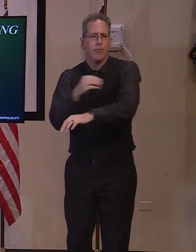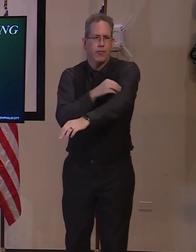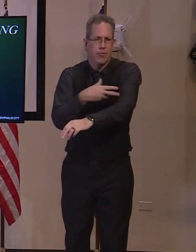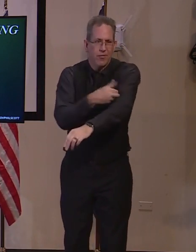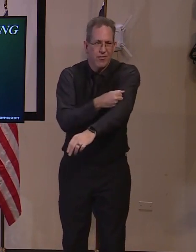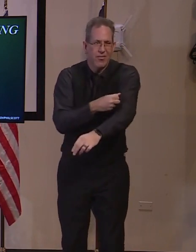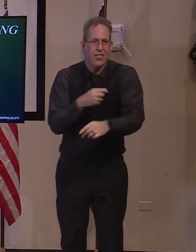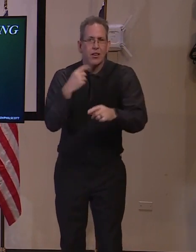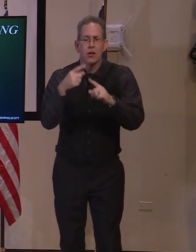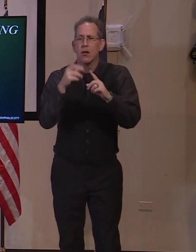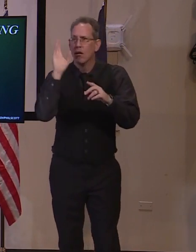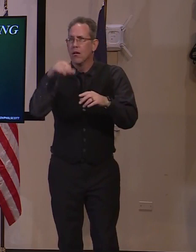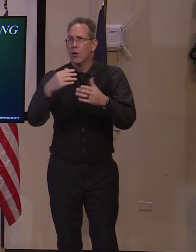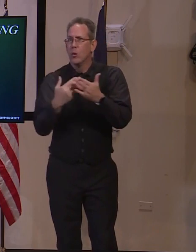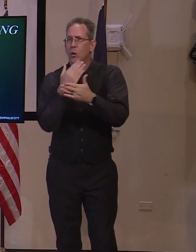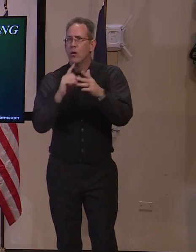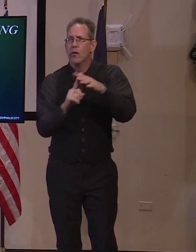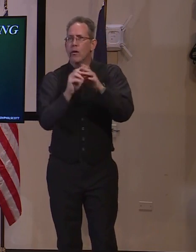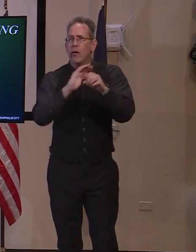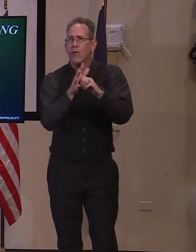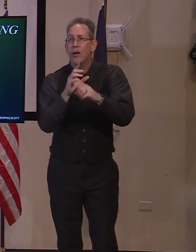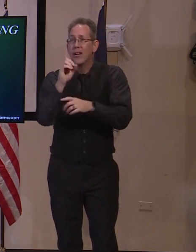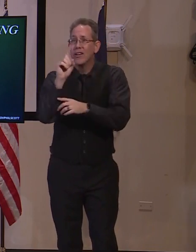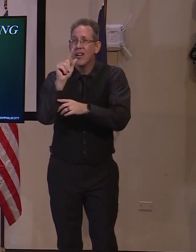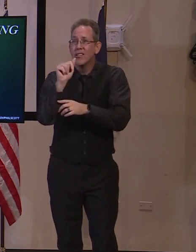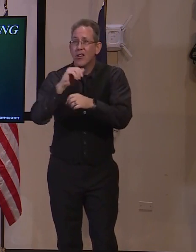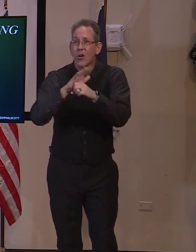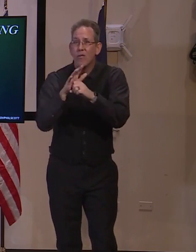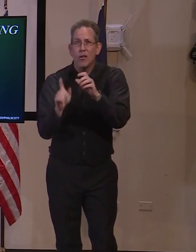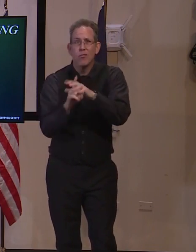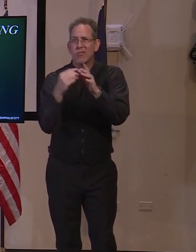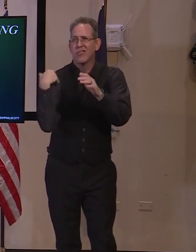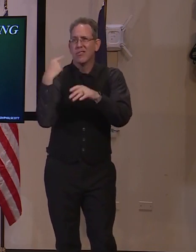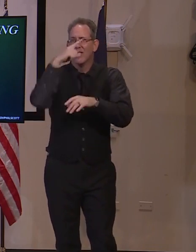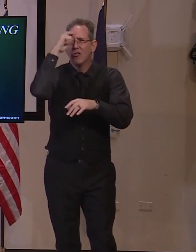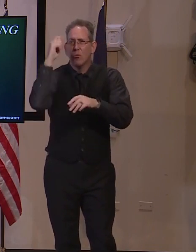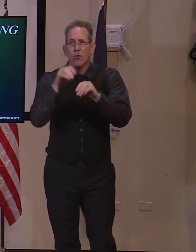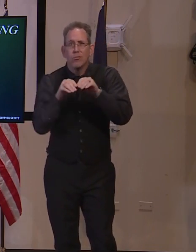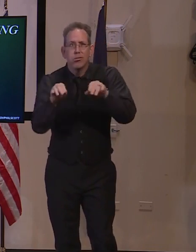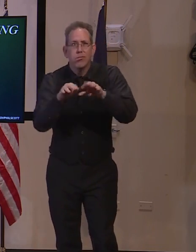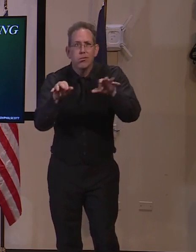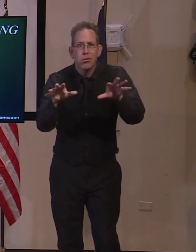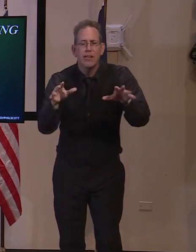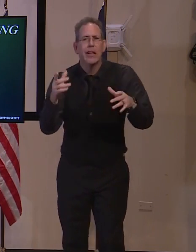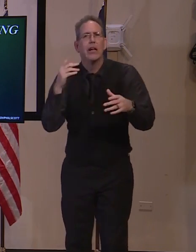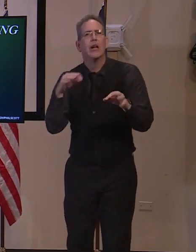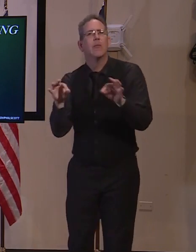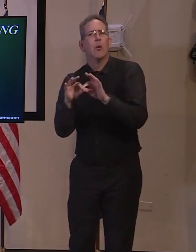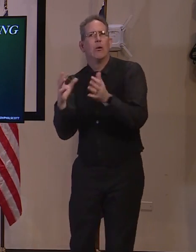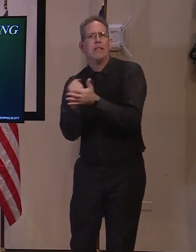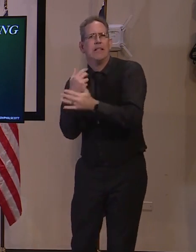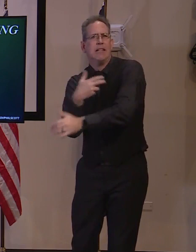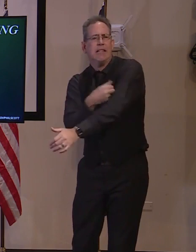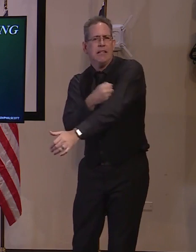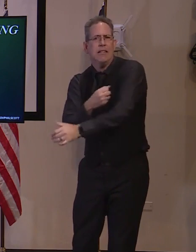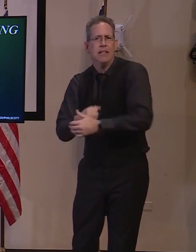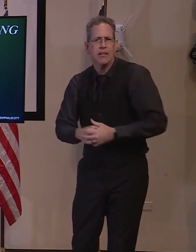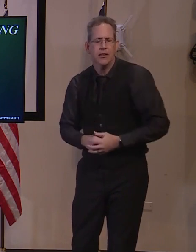in the first place. So we're going to launch booster campaigns similar to our aggressive approach with vaccines a year ago.